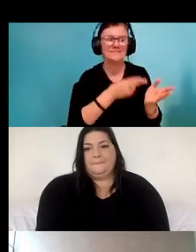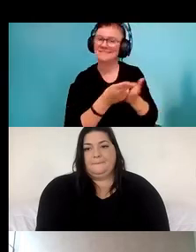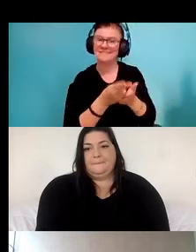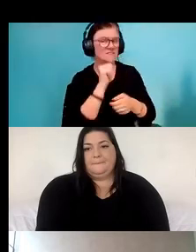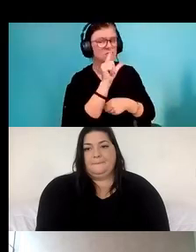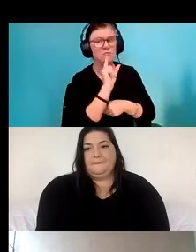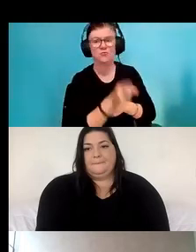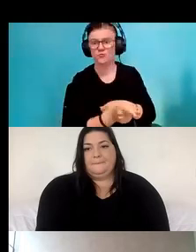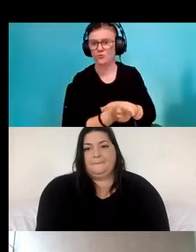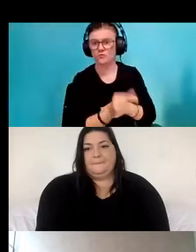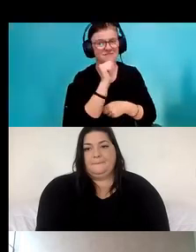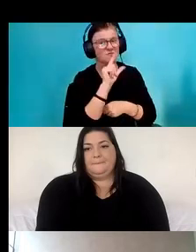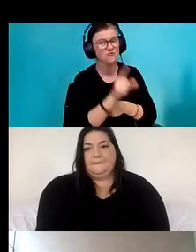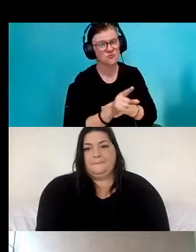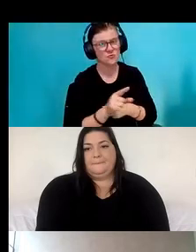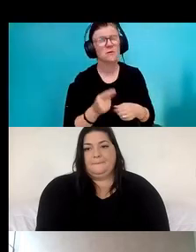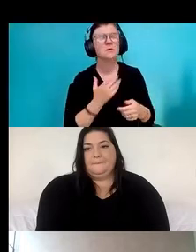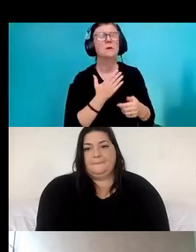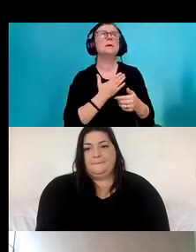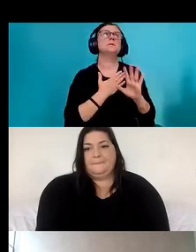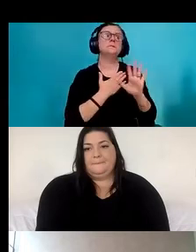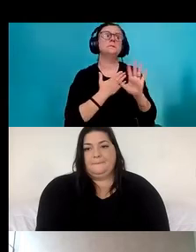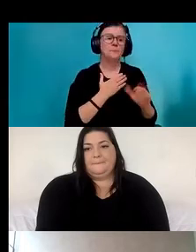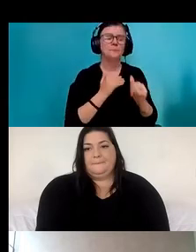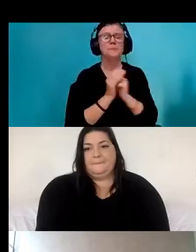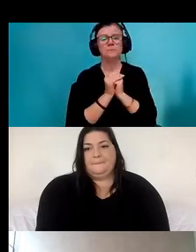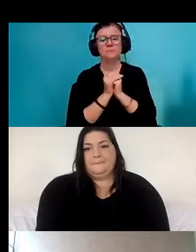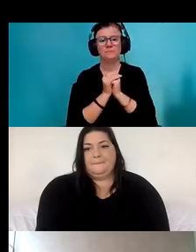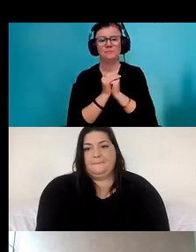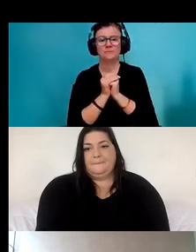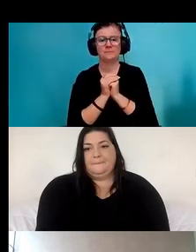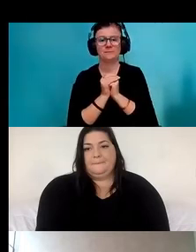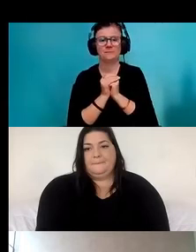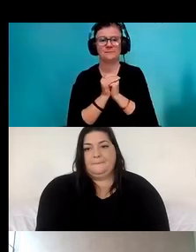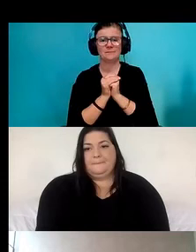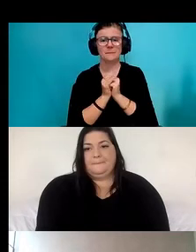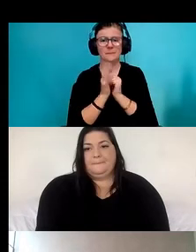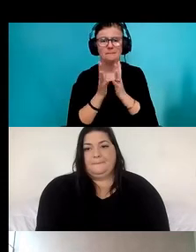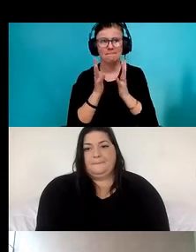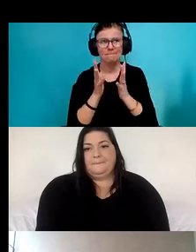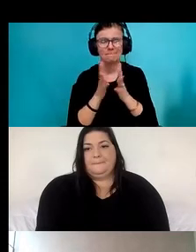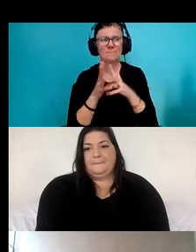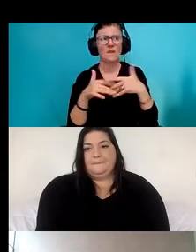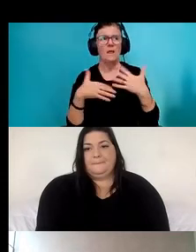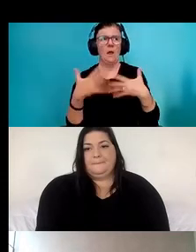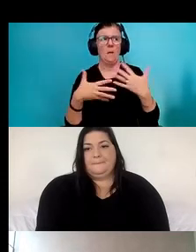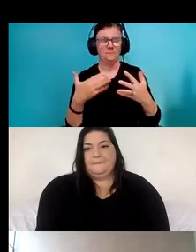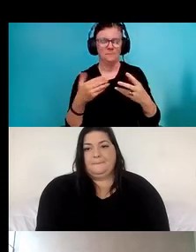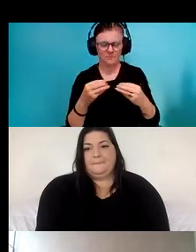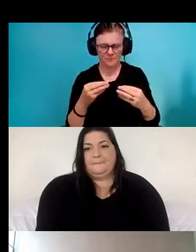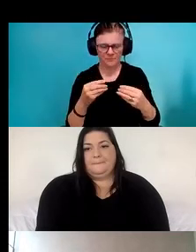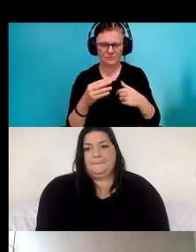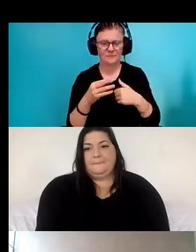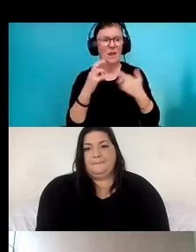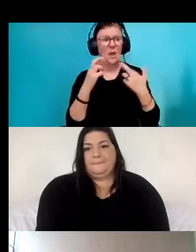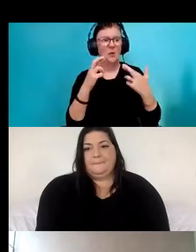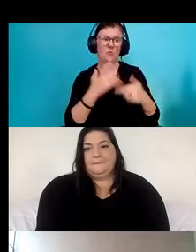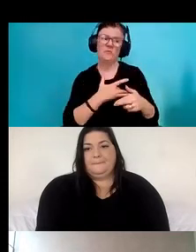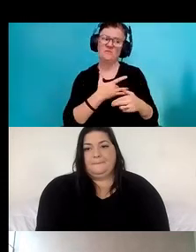And again, I hope that you won't be feeling like you're sending your data into a black hole